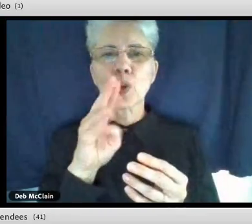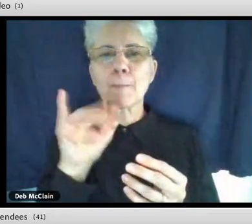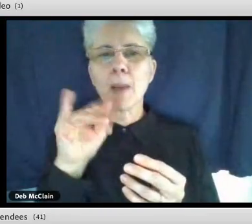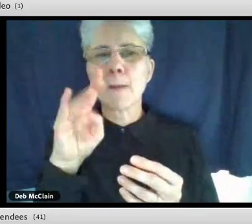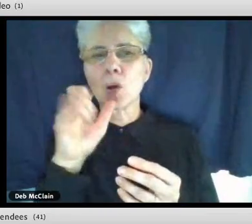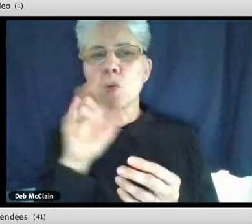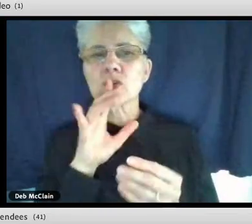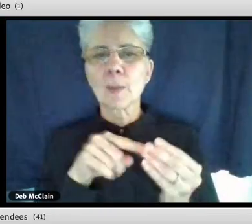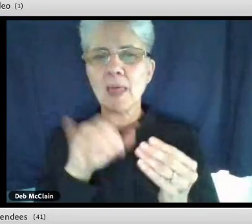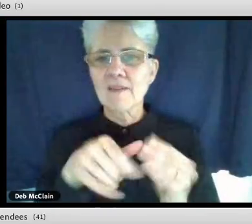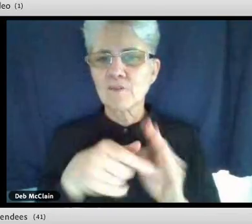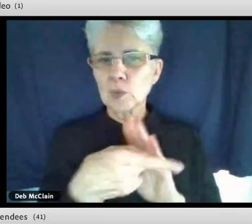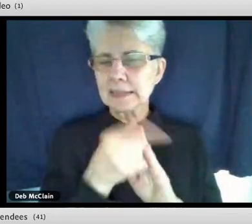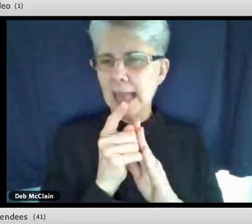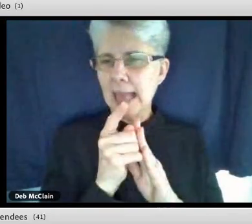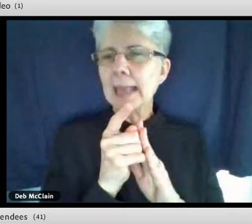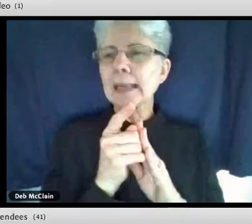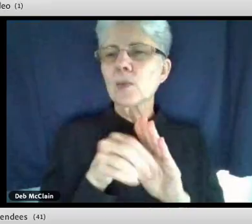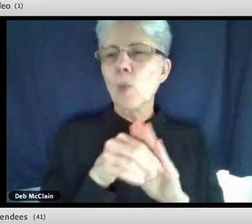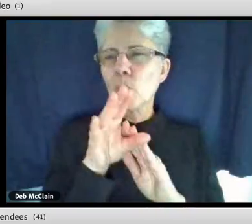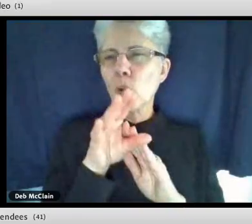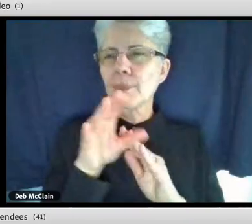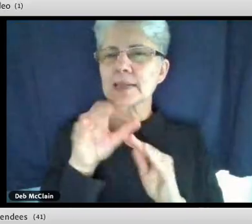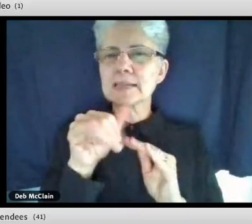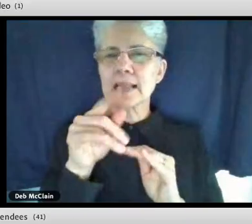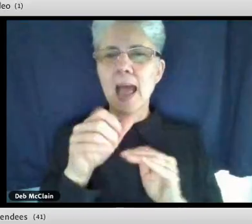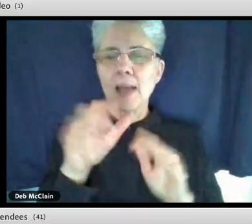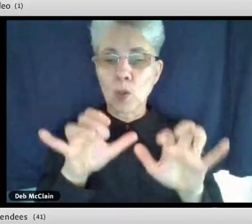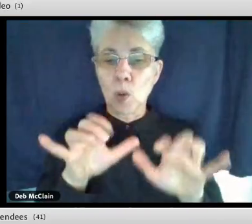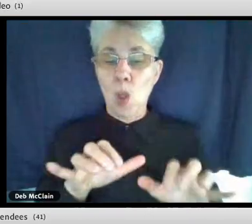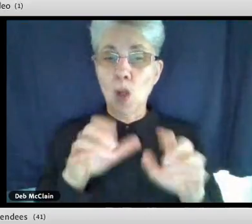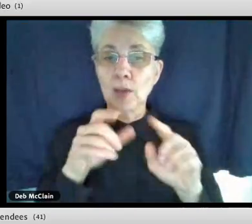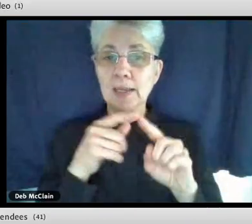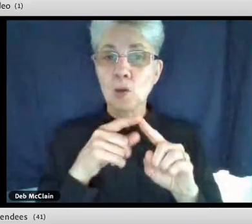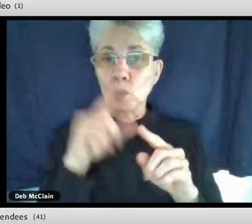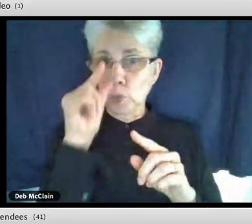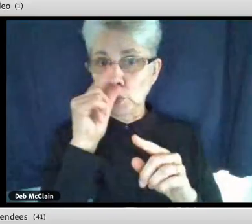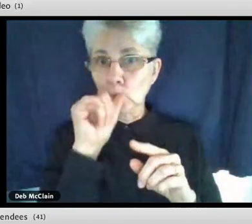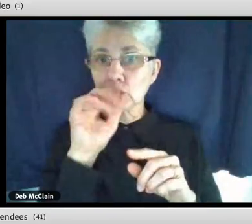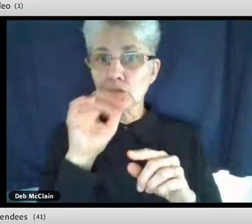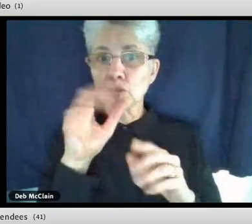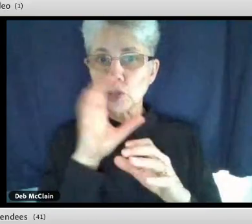Filter bubble: Let's talk about that for just a second while I pull up the next slide. When you log into...